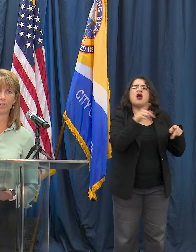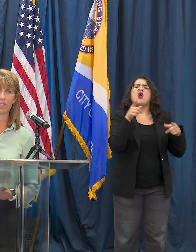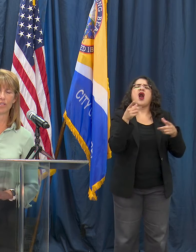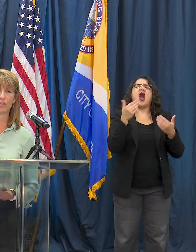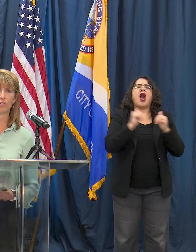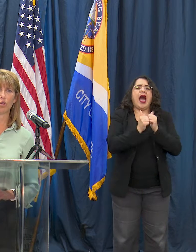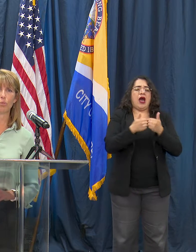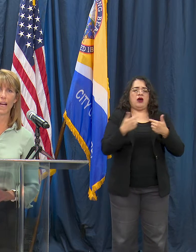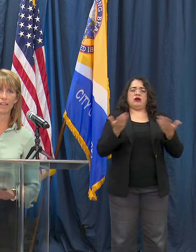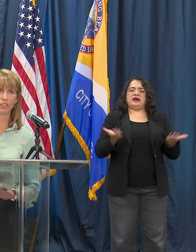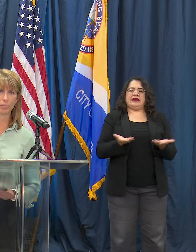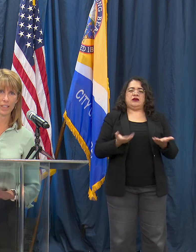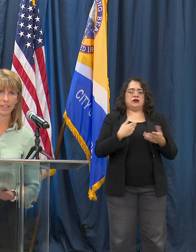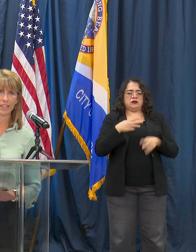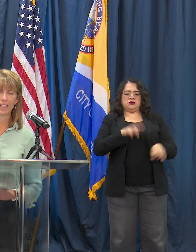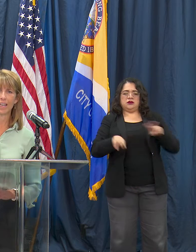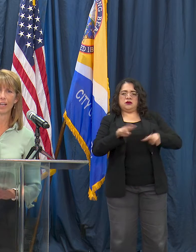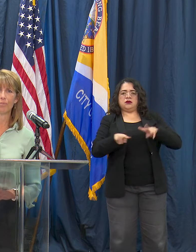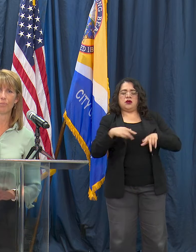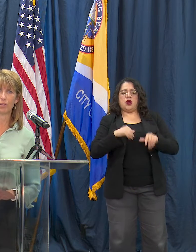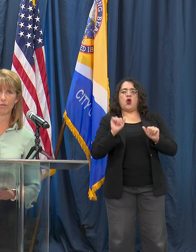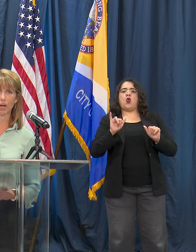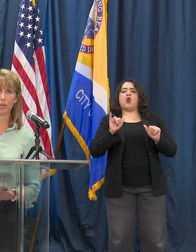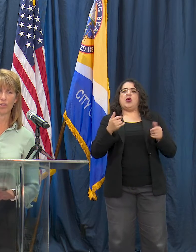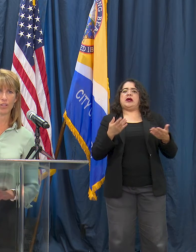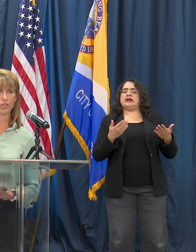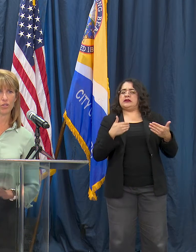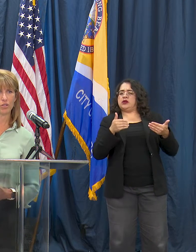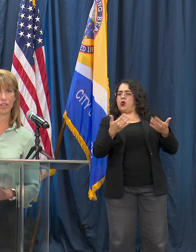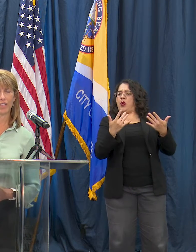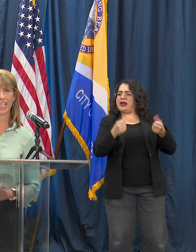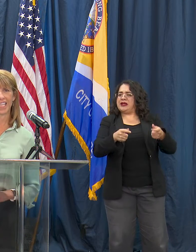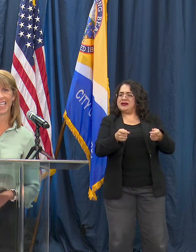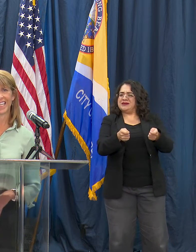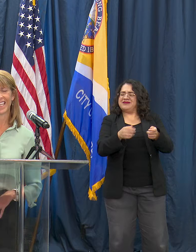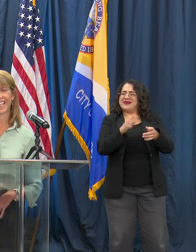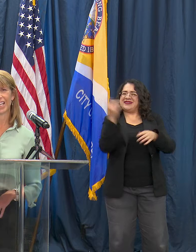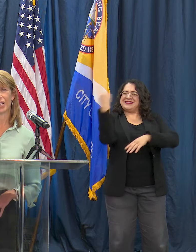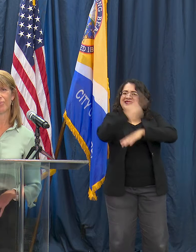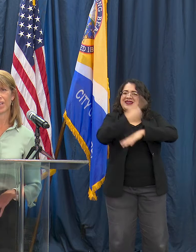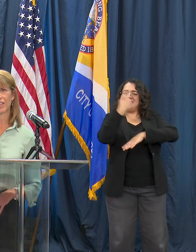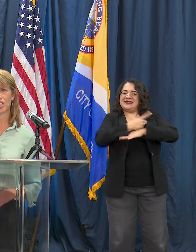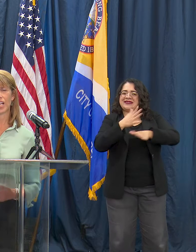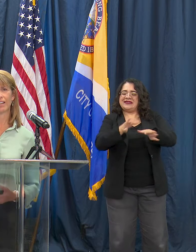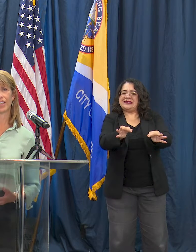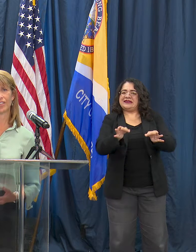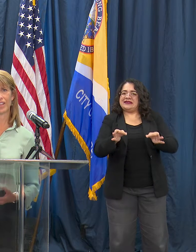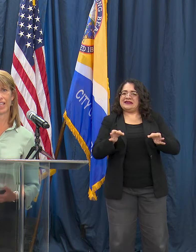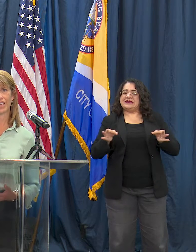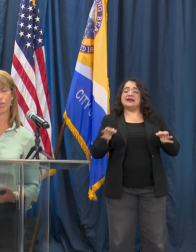if you need to sort of hold back a little bit moving forward. So these are the checklist and the thing that you